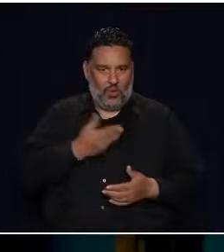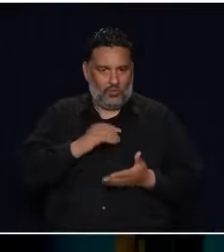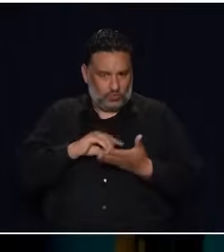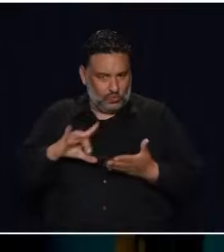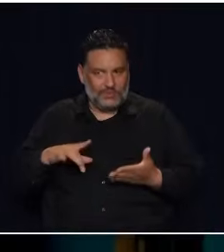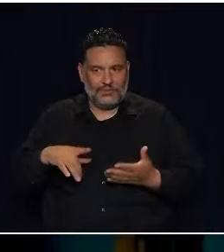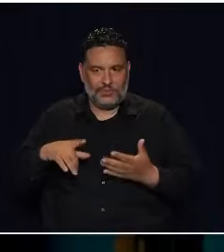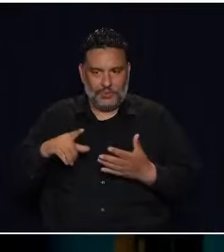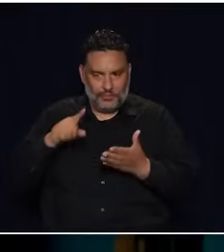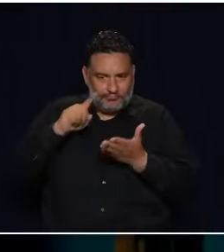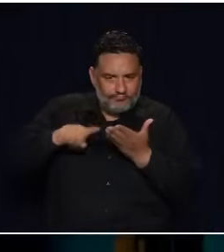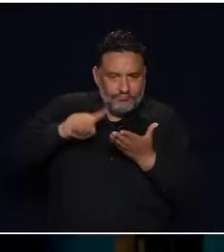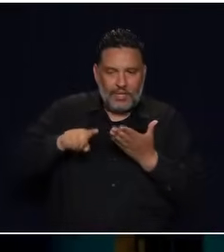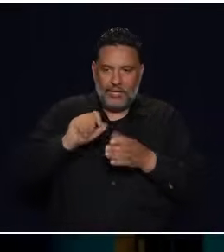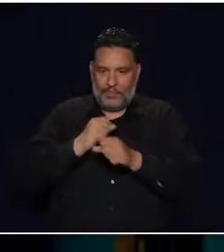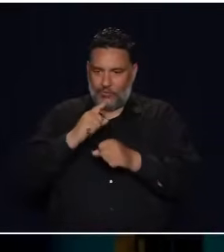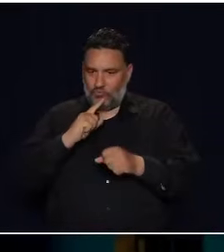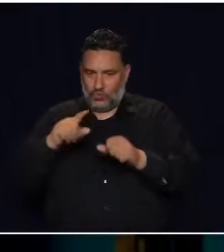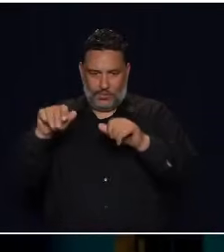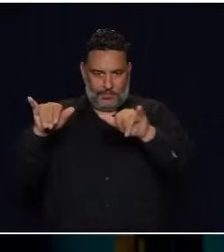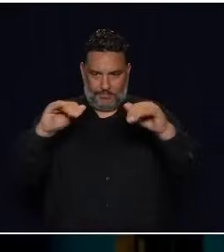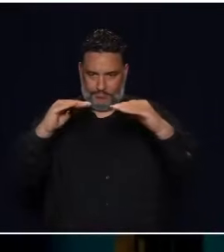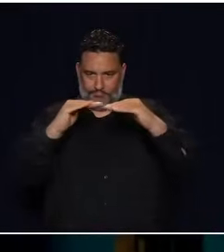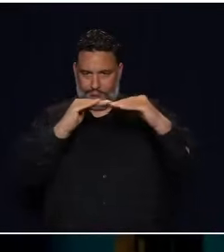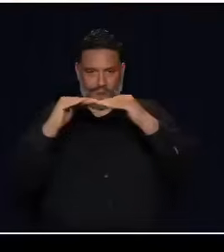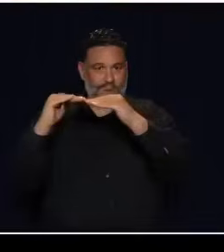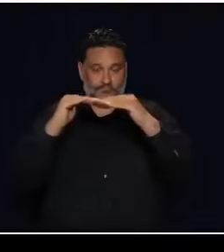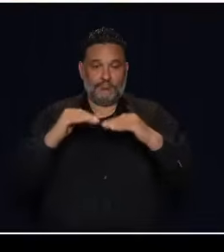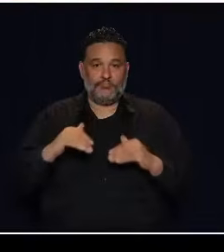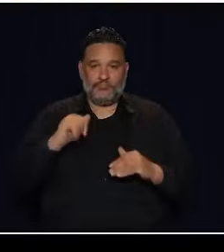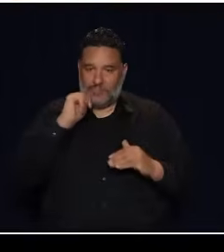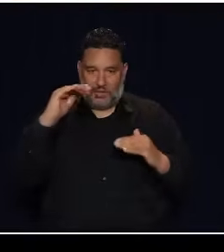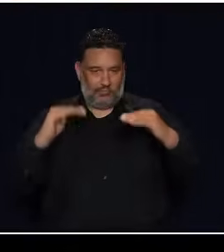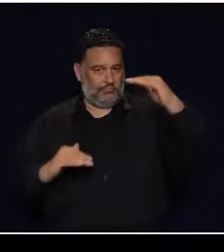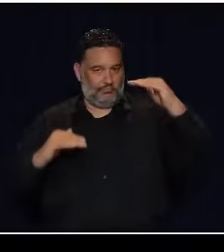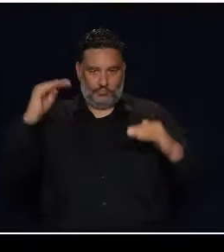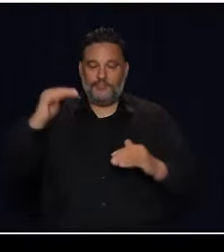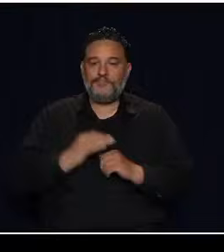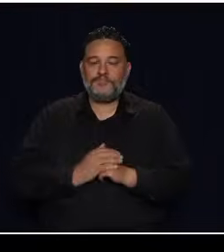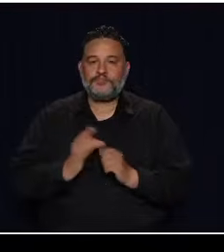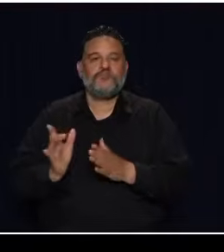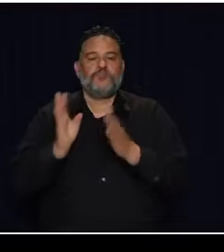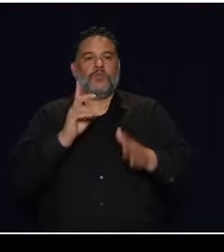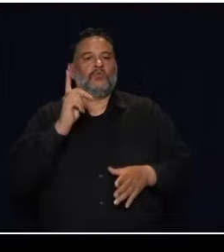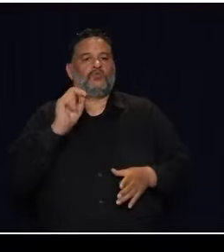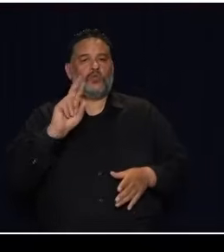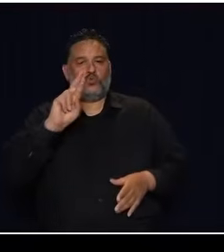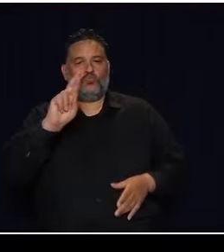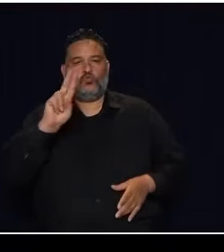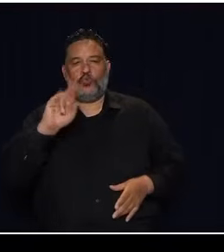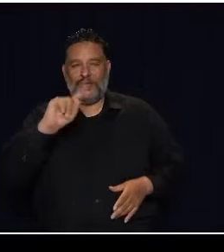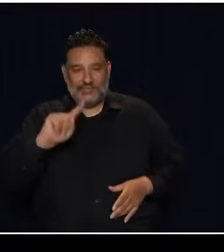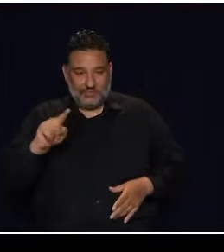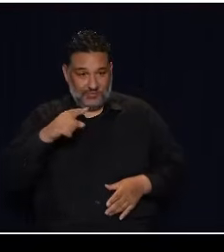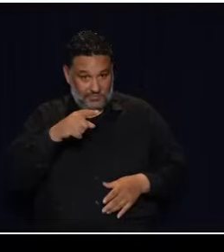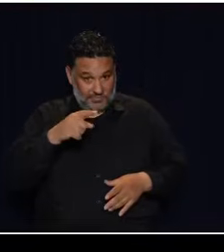THOSE TAX FUNDS FOR ARIZONA STUDENTS ARE BEING LOOKED AT AND THEY ARE ALL ON THE SAME LEVEL